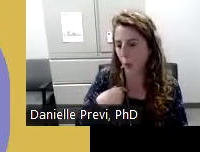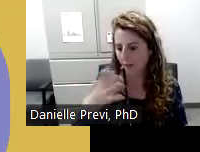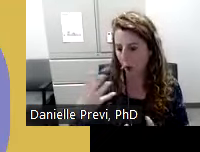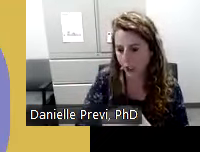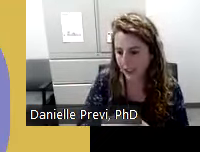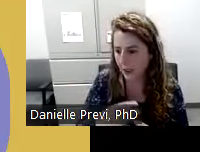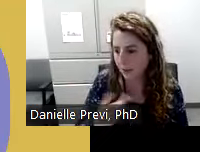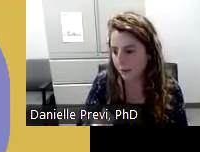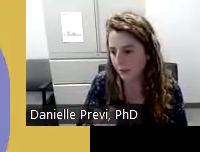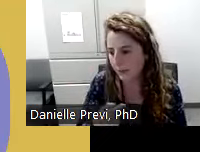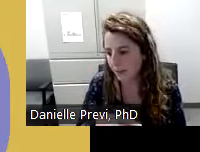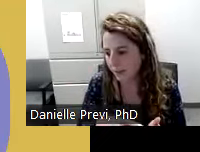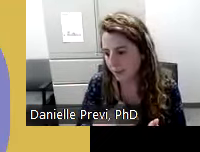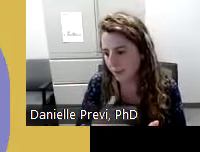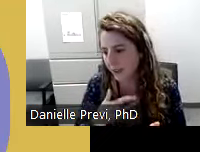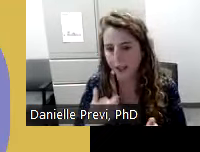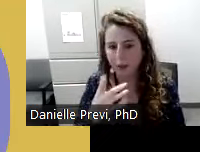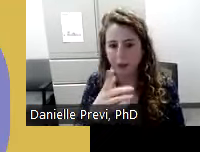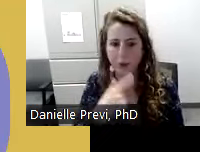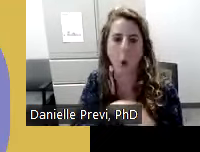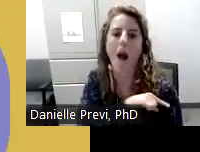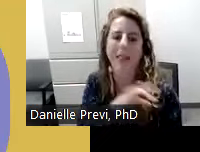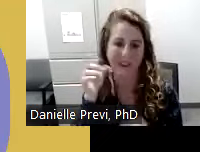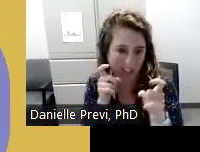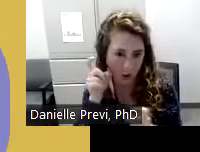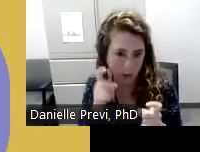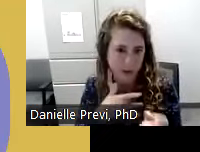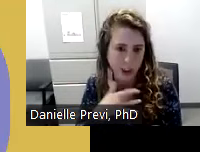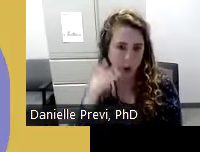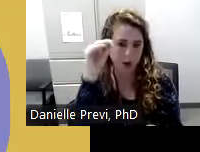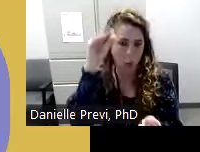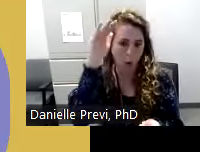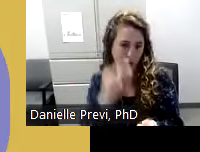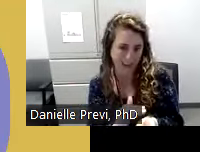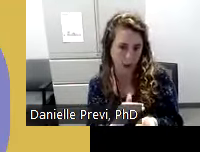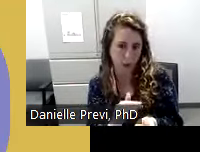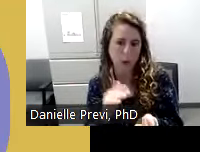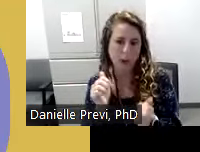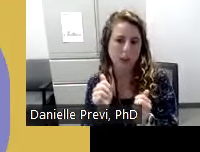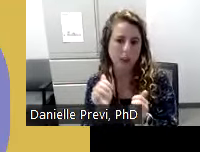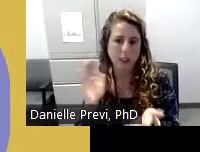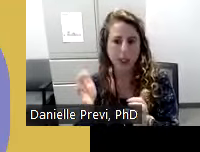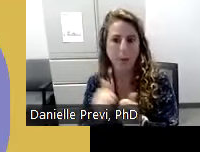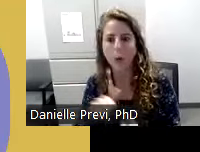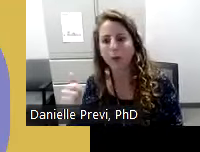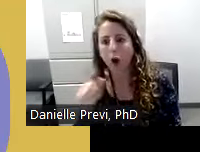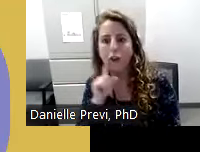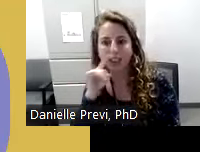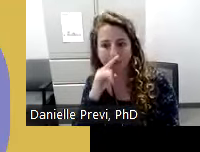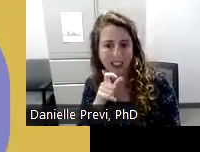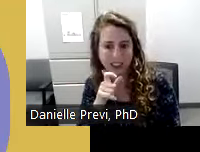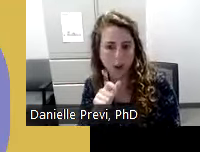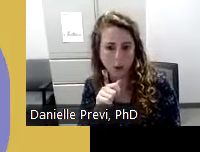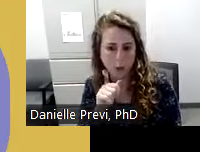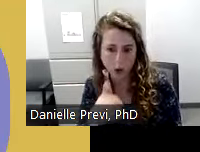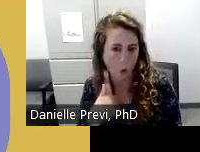you know when we look at typically developing deaf children, how they recognize facial expressions or mimic facial expressions might change if they are on the spectrum.